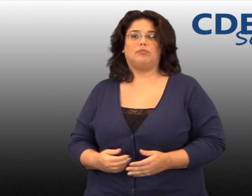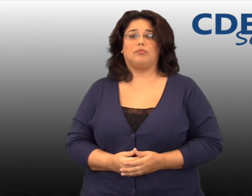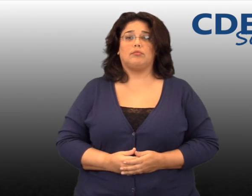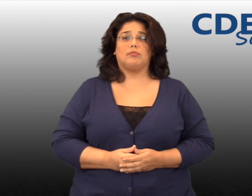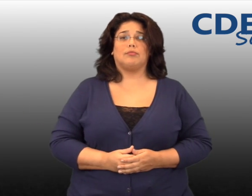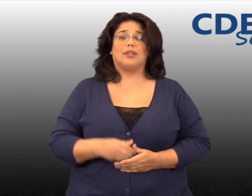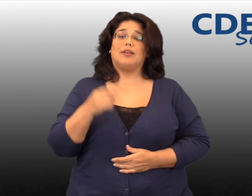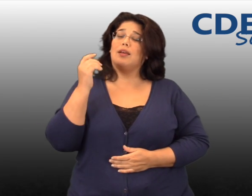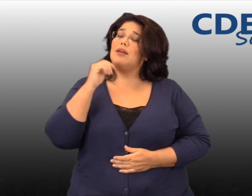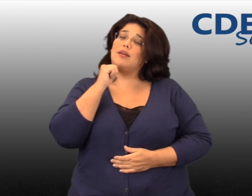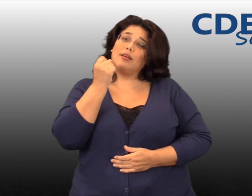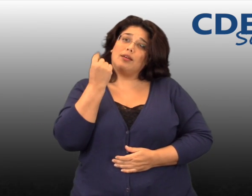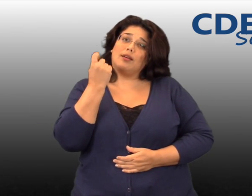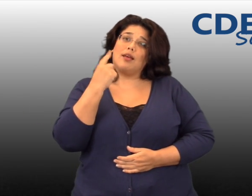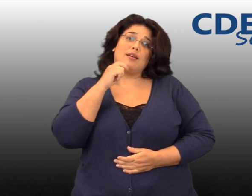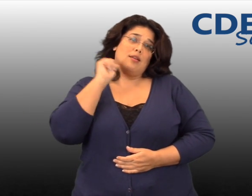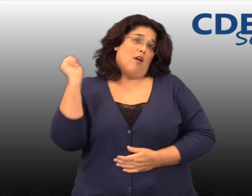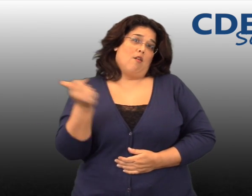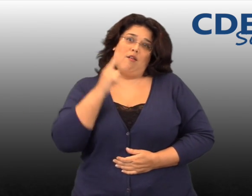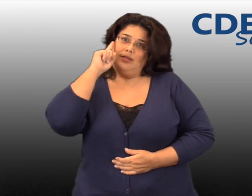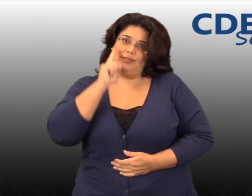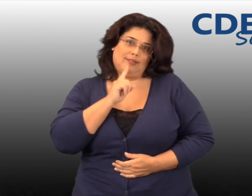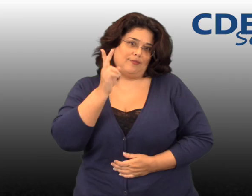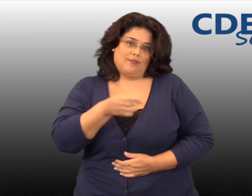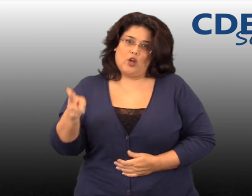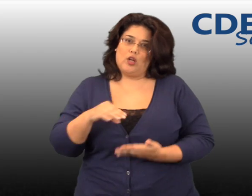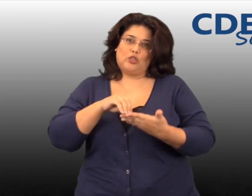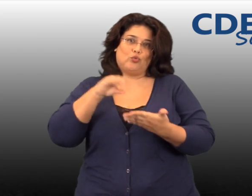direct instruction in the child's language and communication mode.